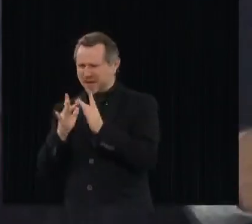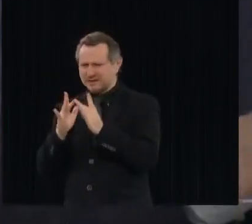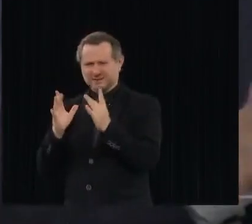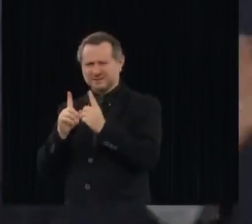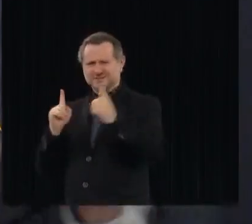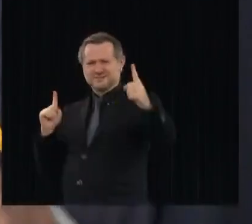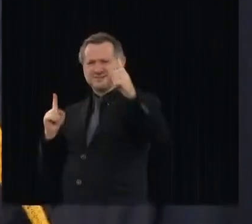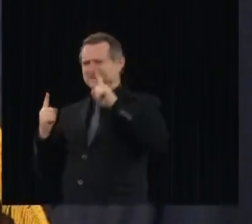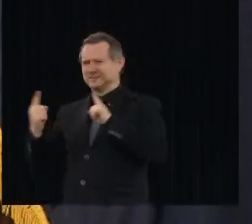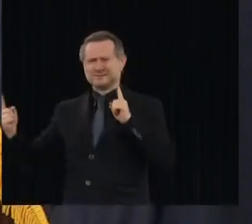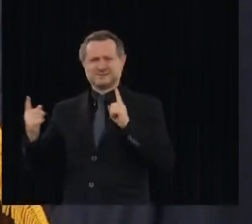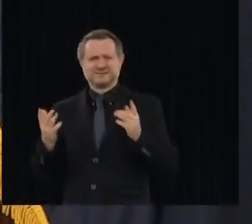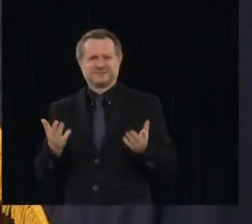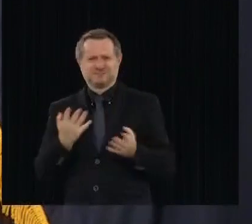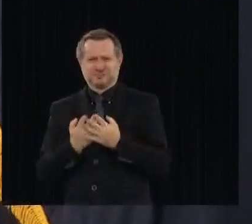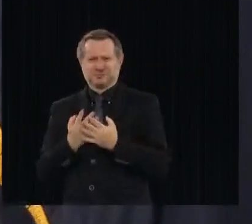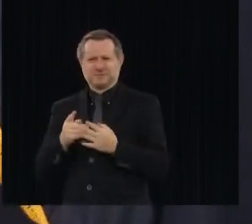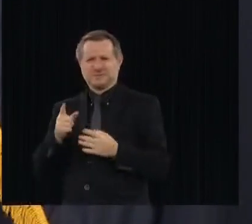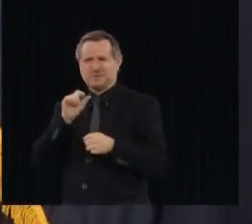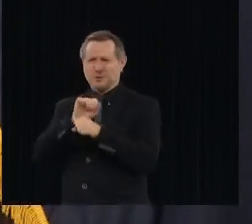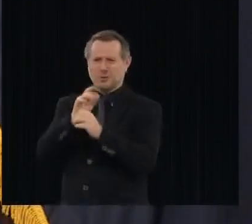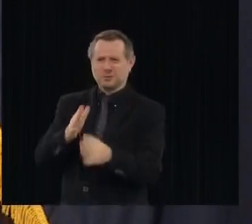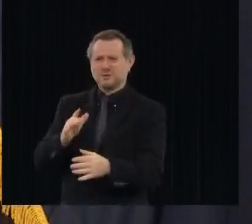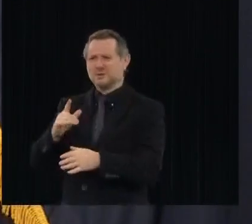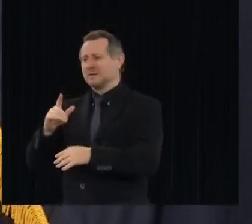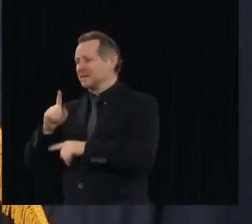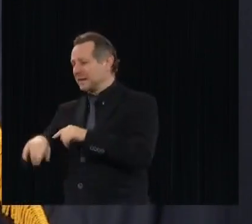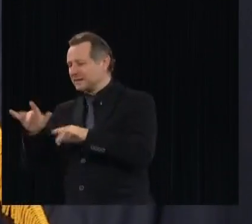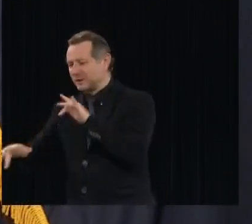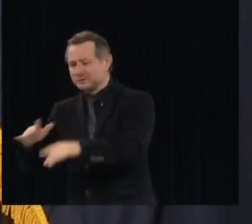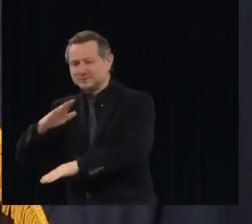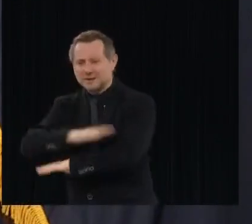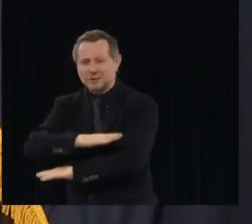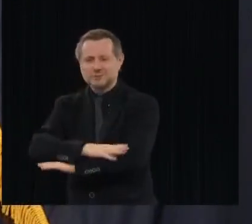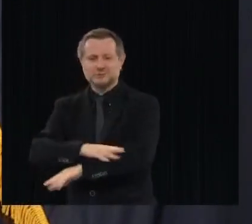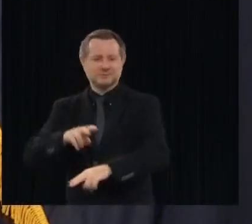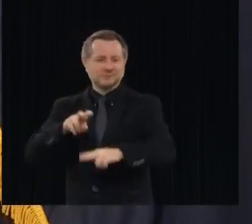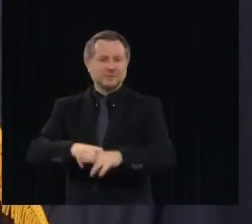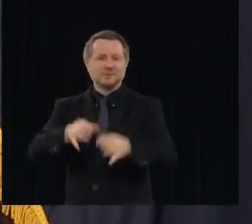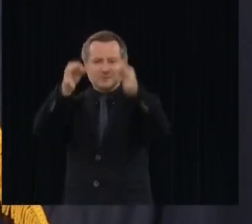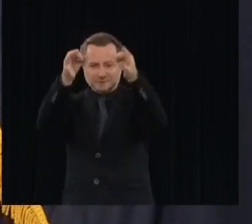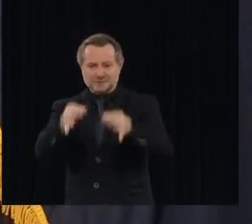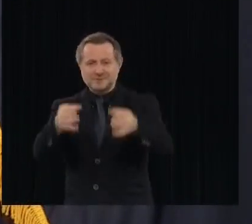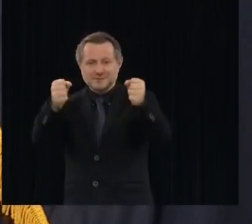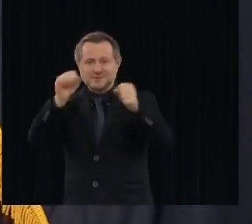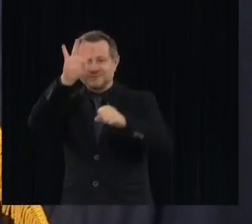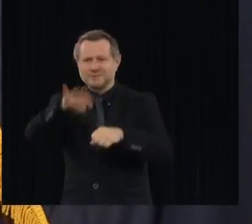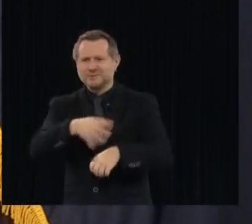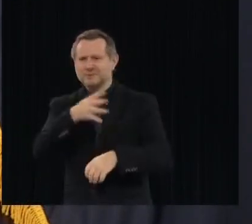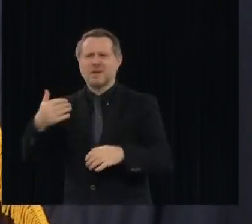POSITIVE. BECAUSE THEY CAN'T AVOID CONTACT WITH THE PRISON POPULATION.